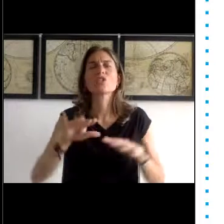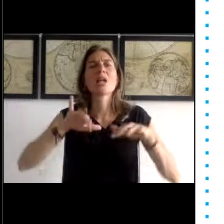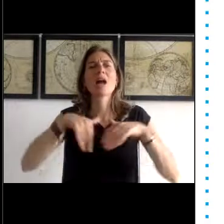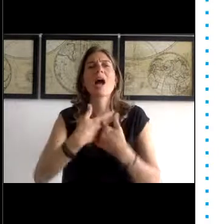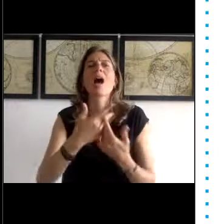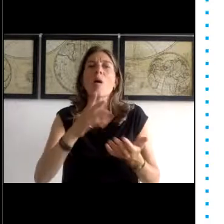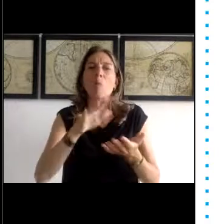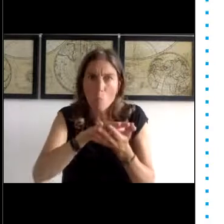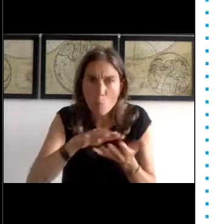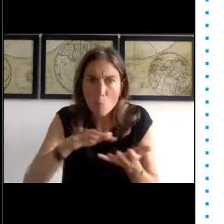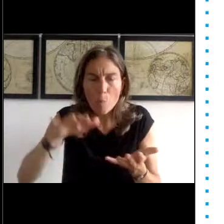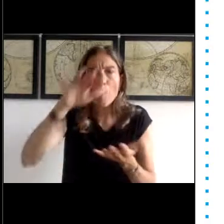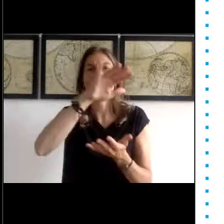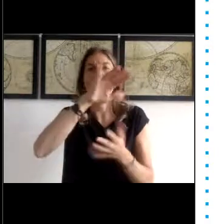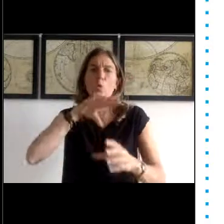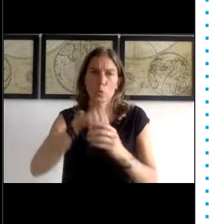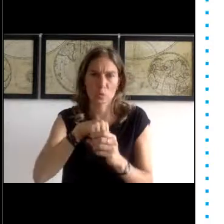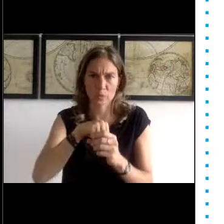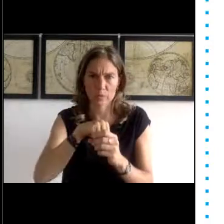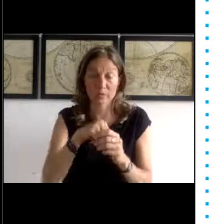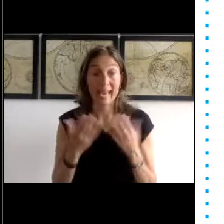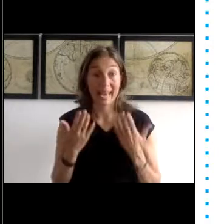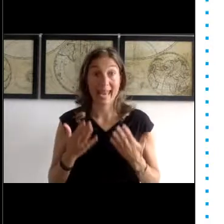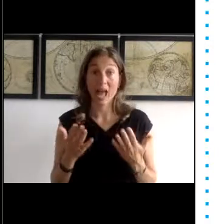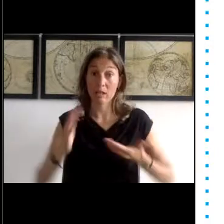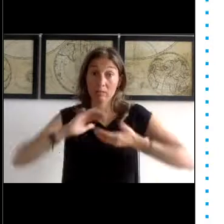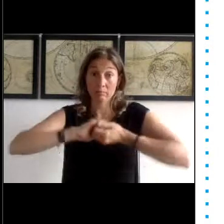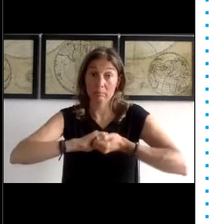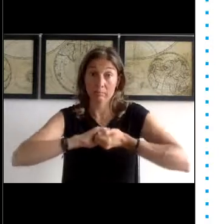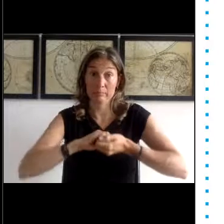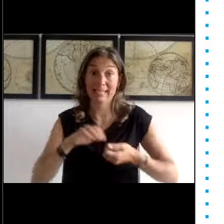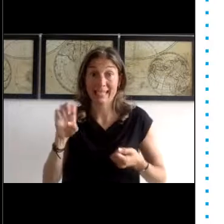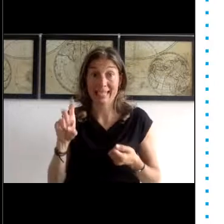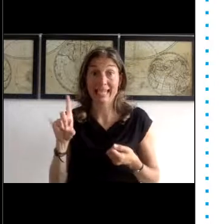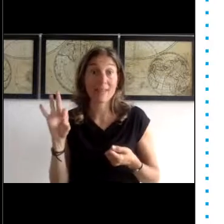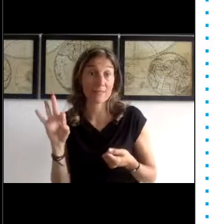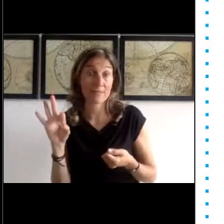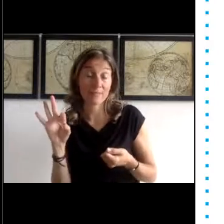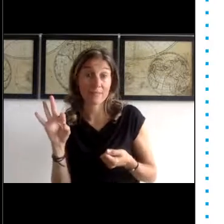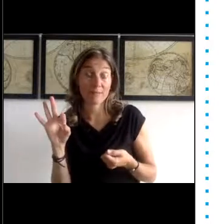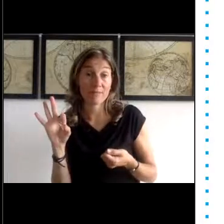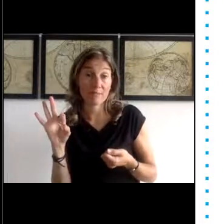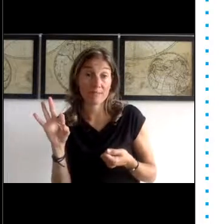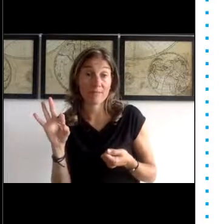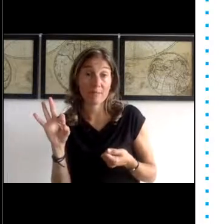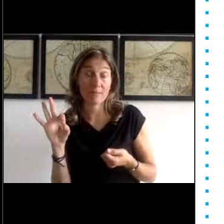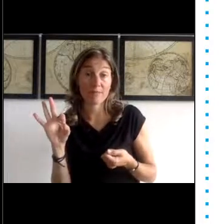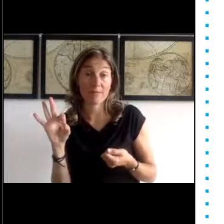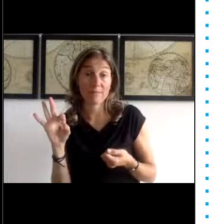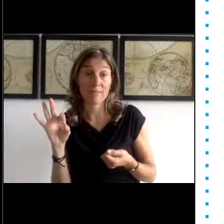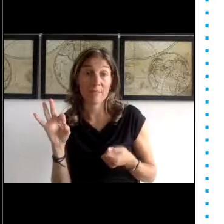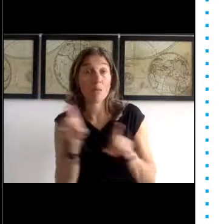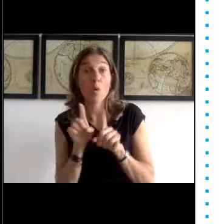I volunteered for the organisation by regulating traffic in some sections